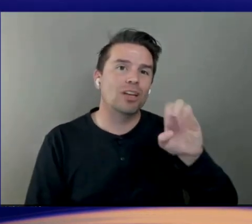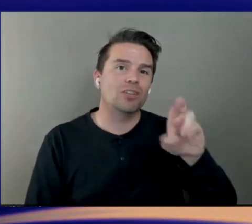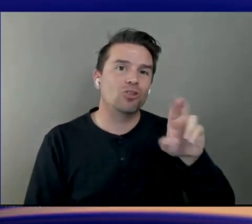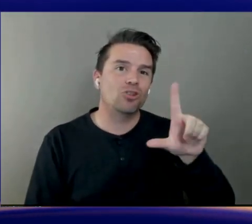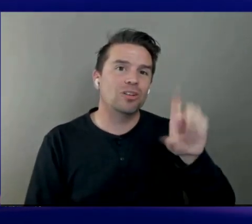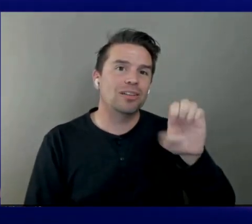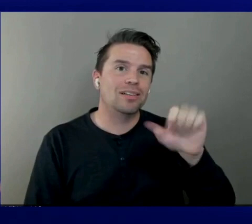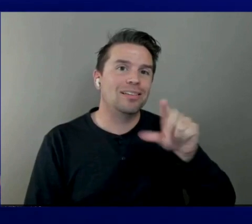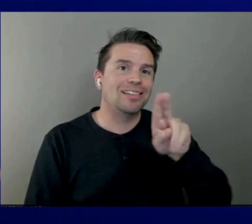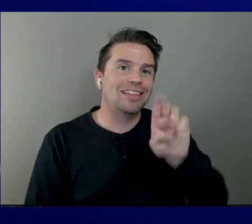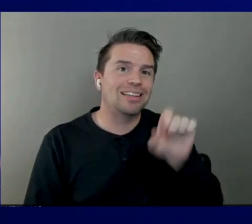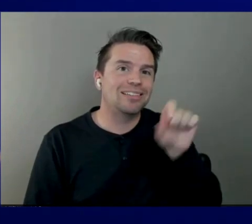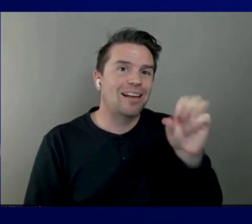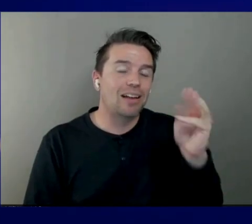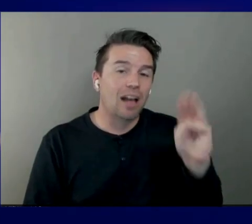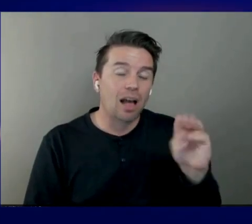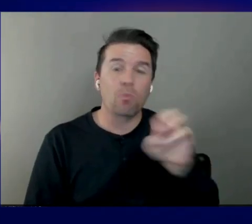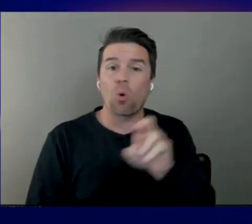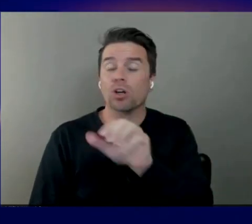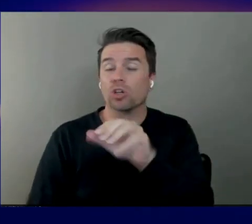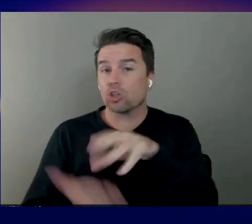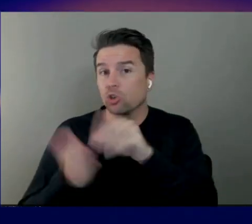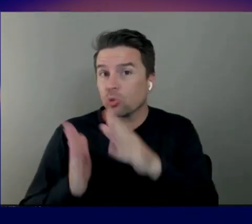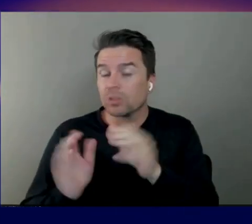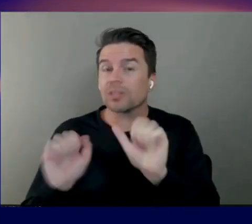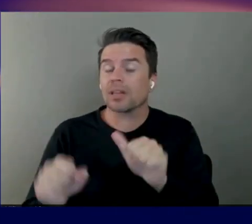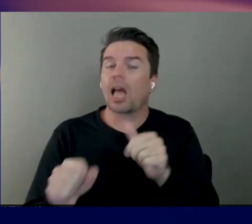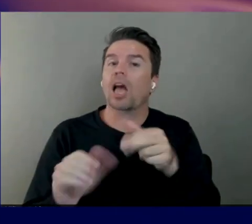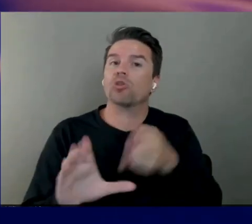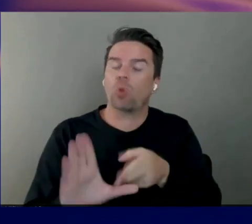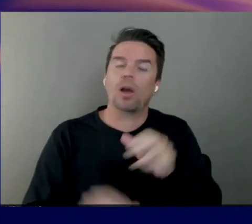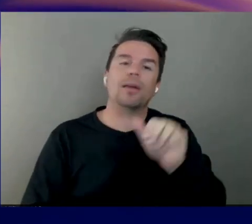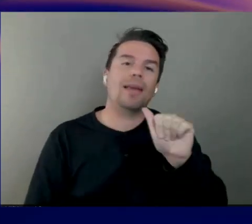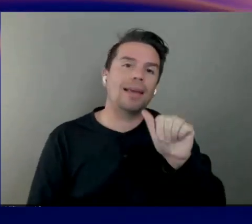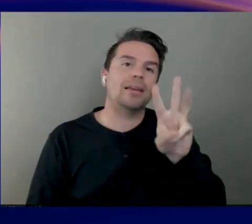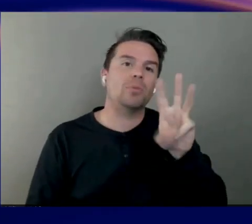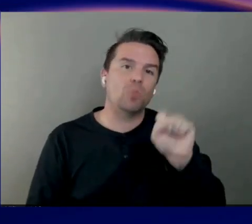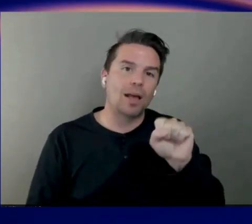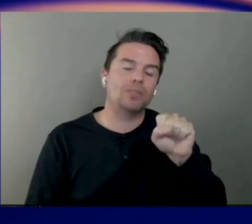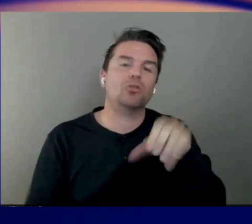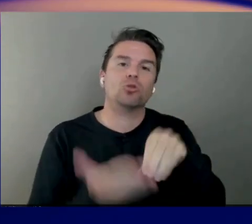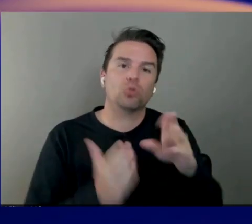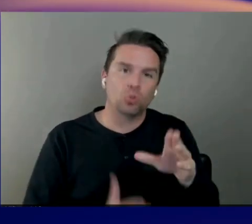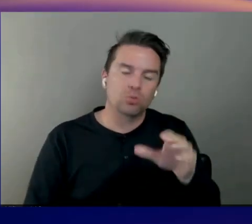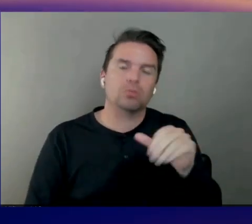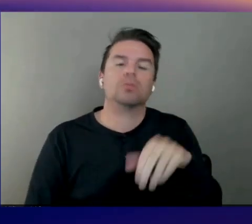you can go to awsdeepracerstudent.com to get rolling there. If you're interested in creating your own event, awsdeepracerevents.com.